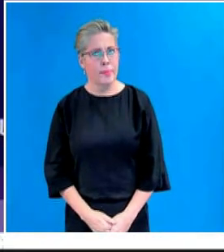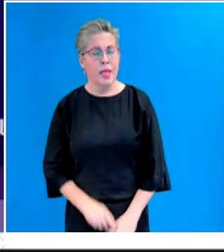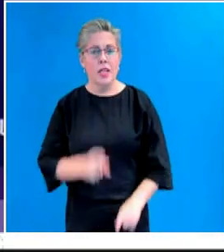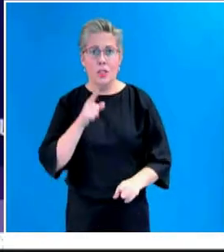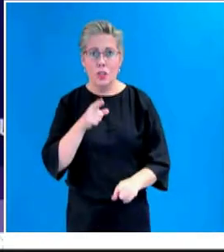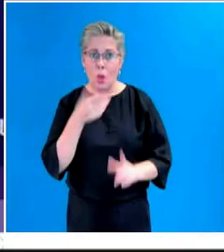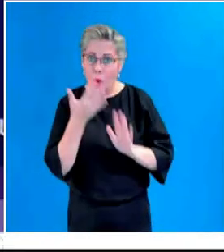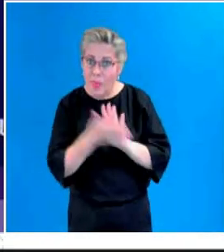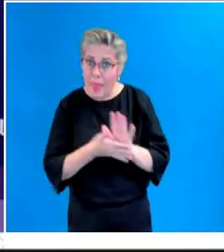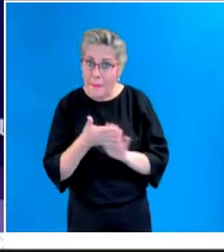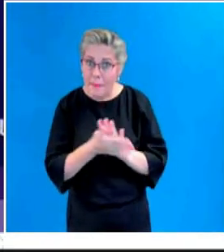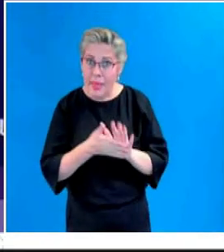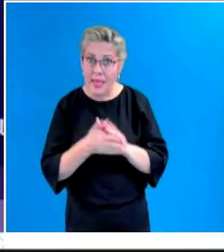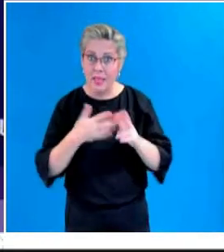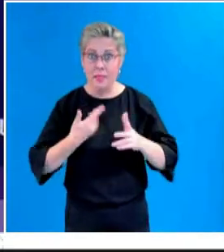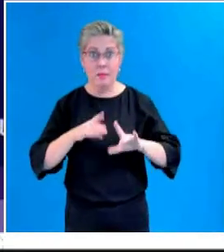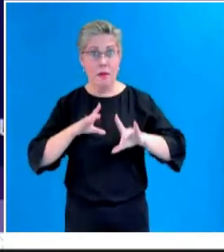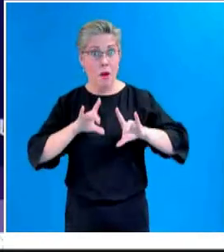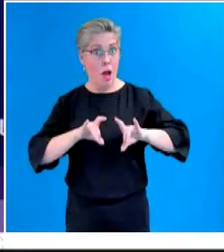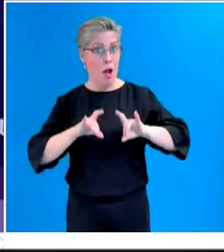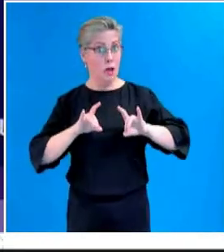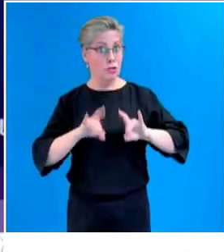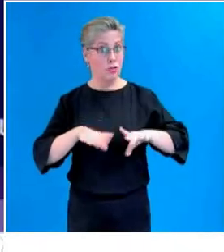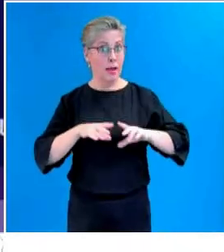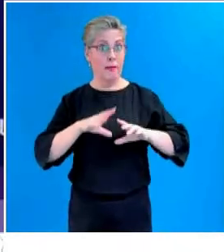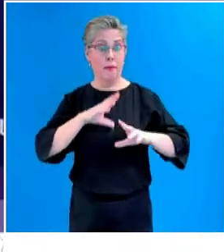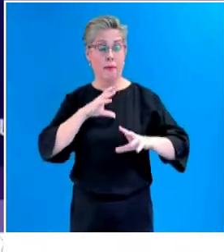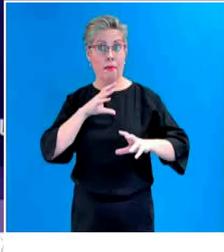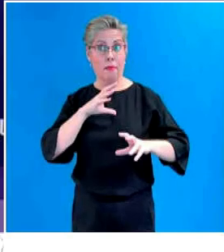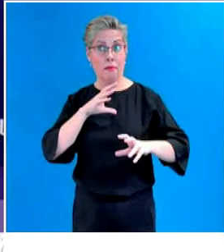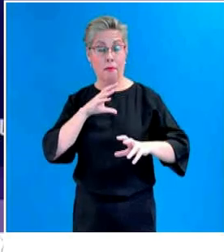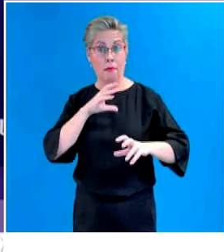Australian Government takes the view that the UN committee does exceed its